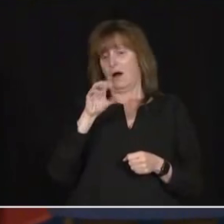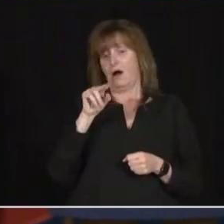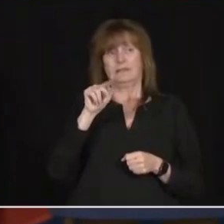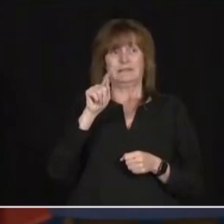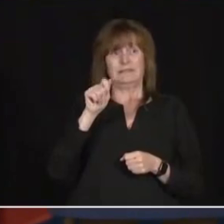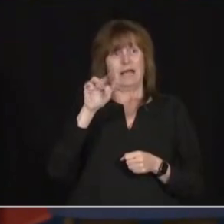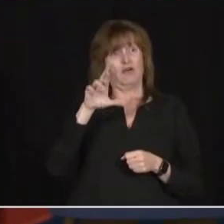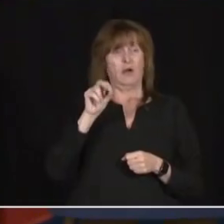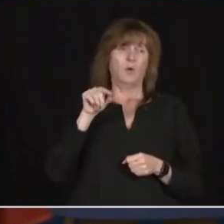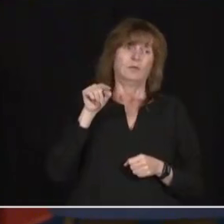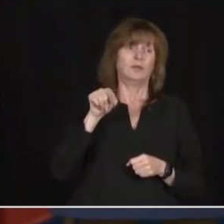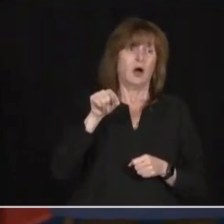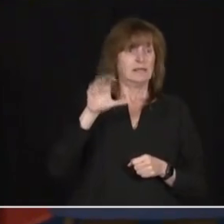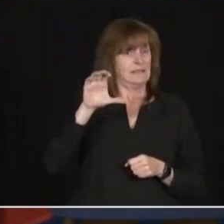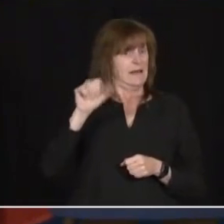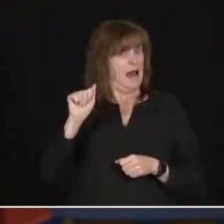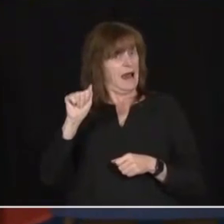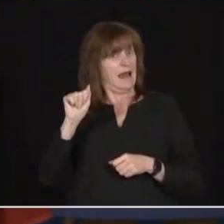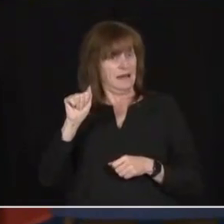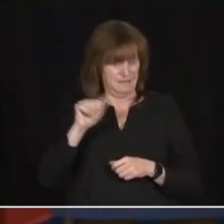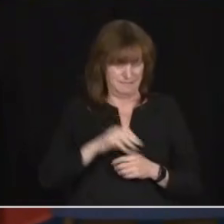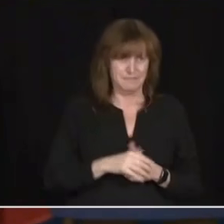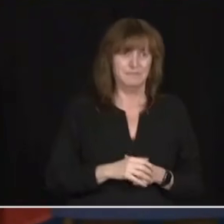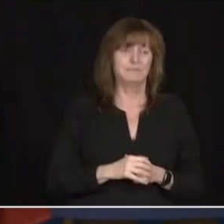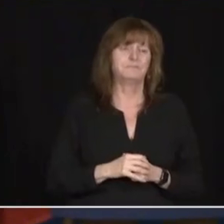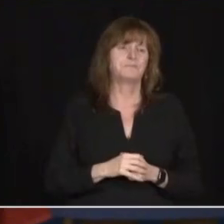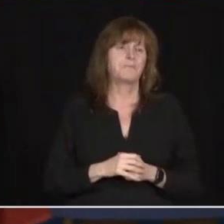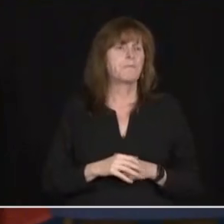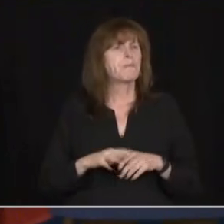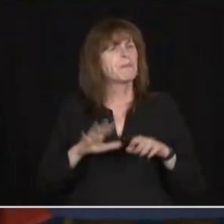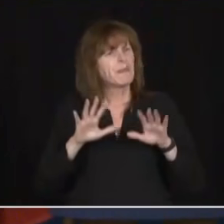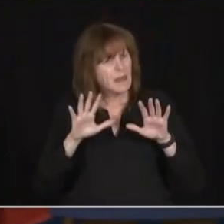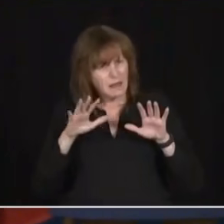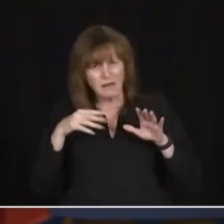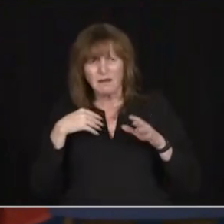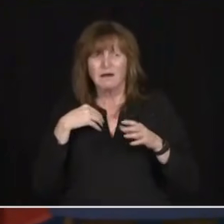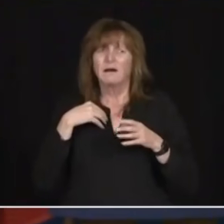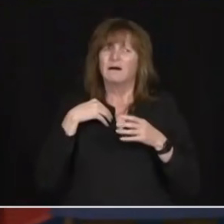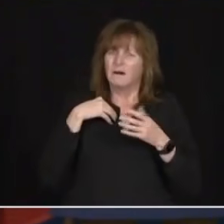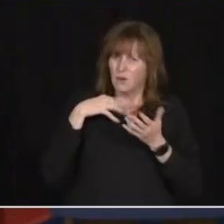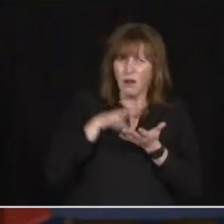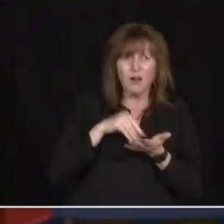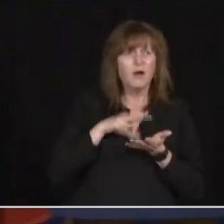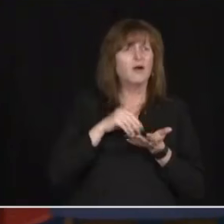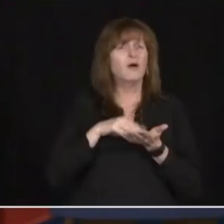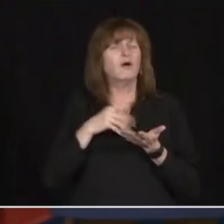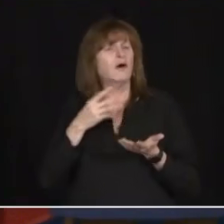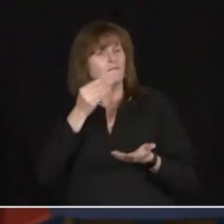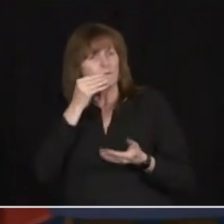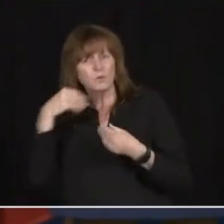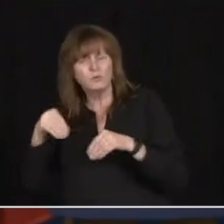aced at -- access at Coast.Ontario.ca. We are learning from the provinces that have remained open